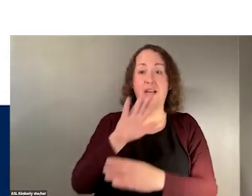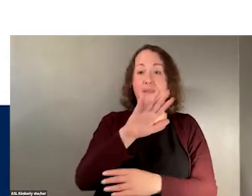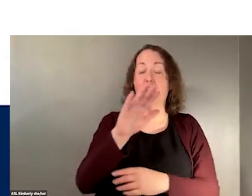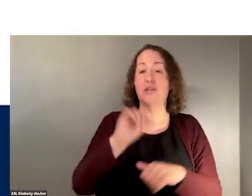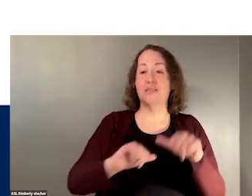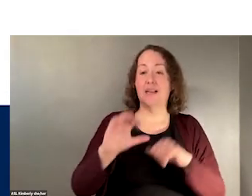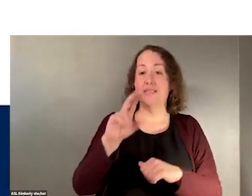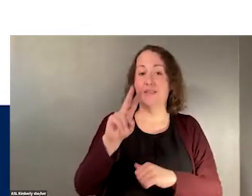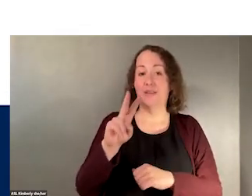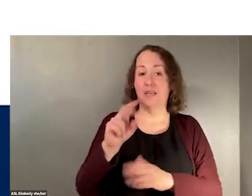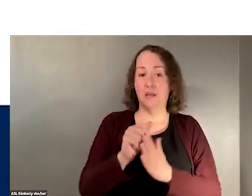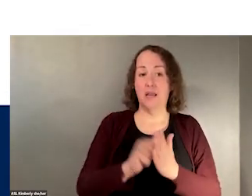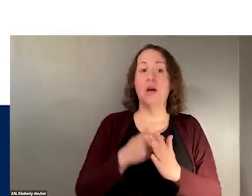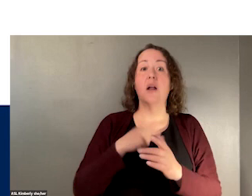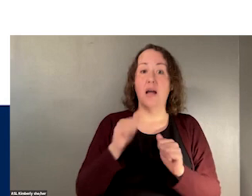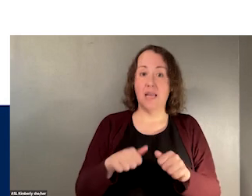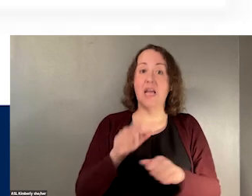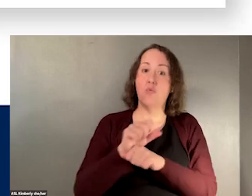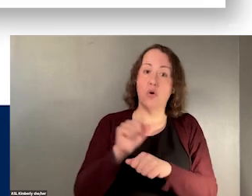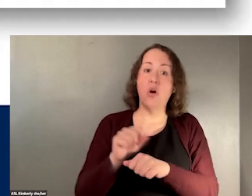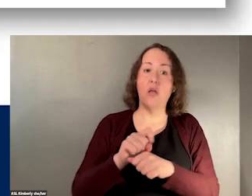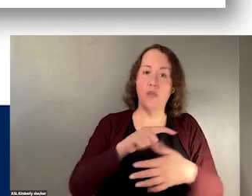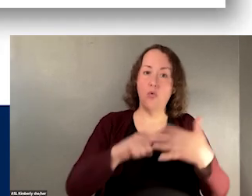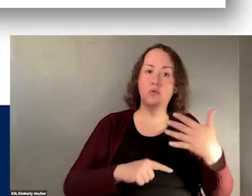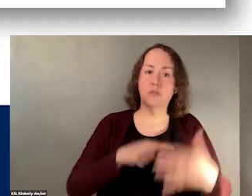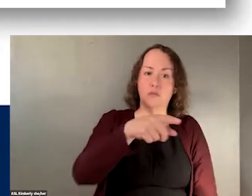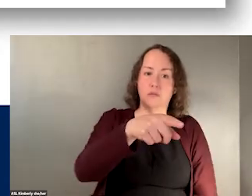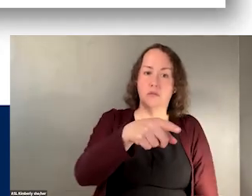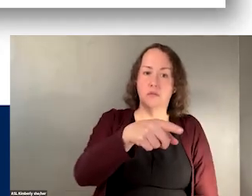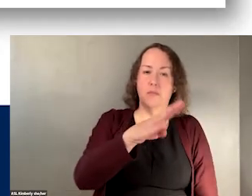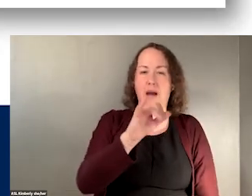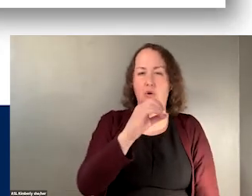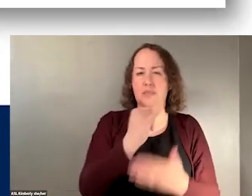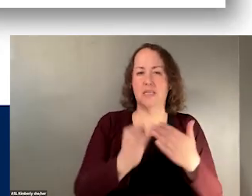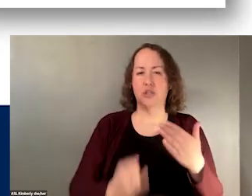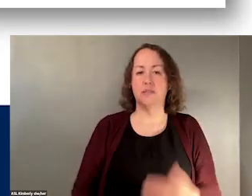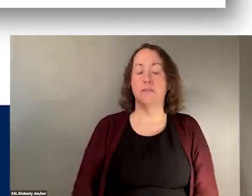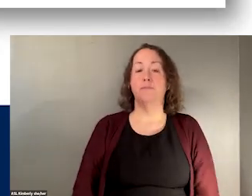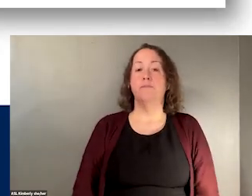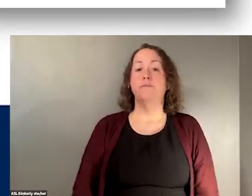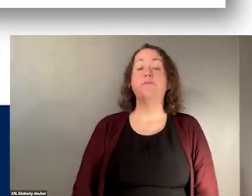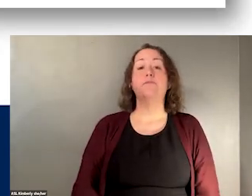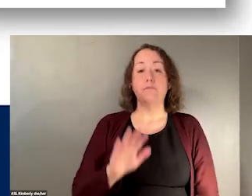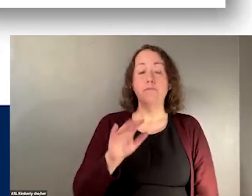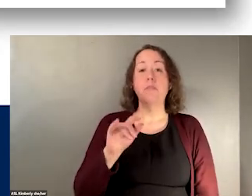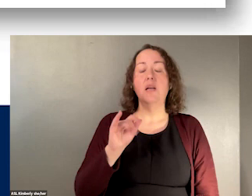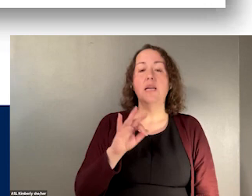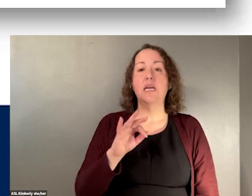and I can help work on those biographical sketches. When you're in -- working on one of the documents for the person